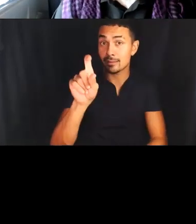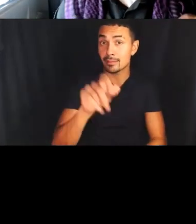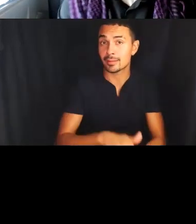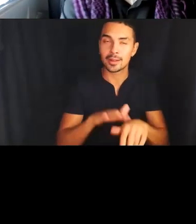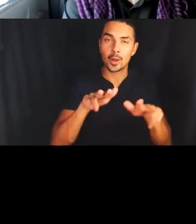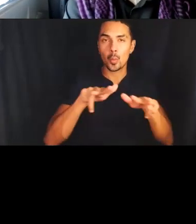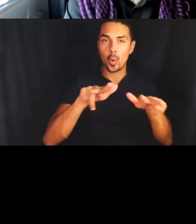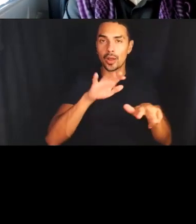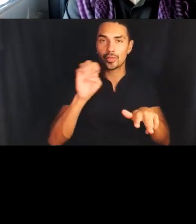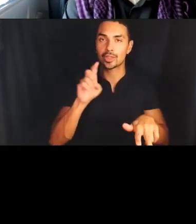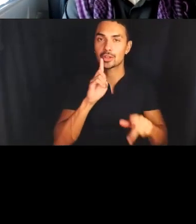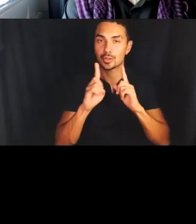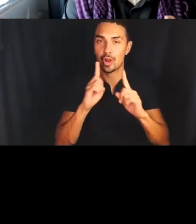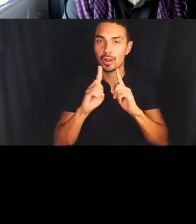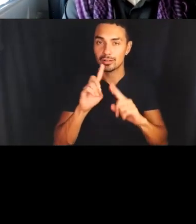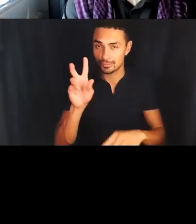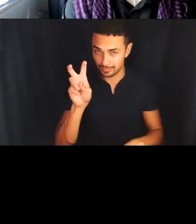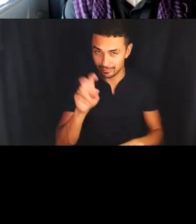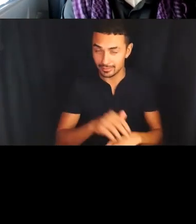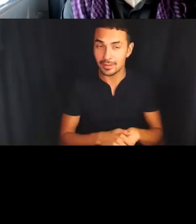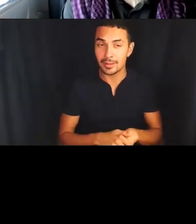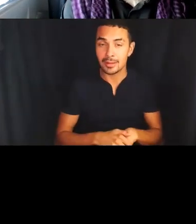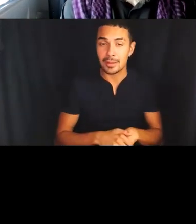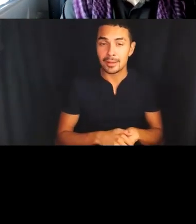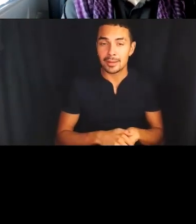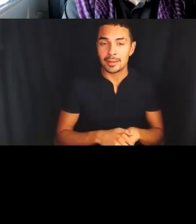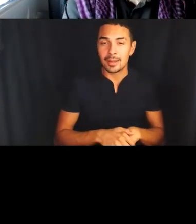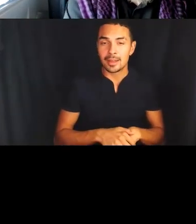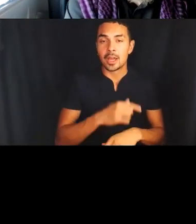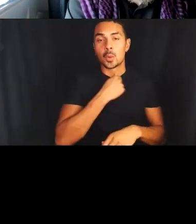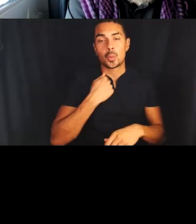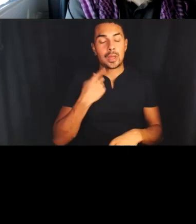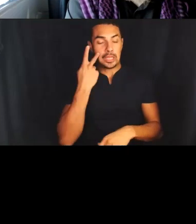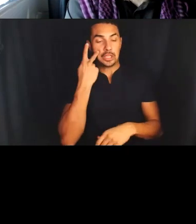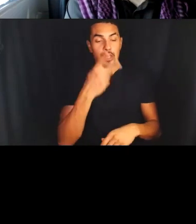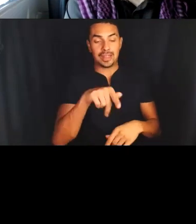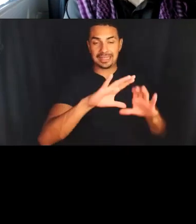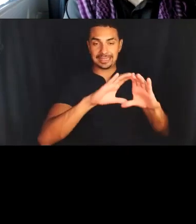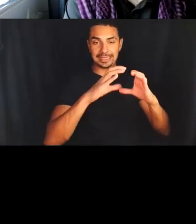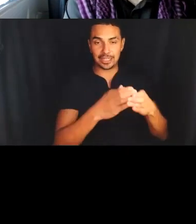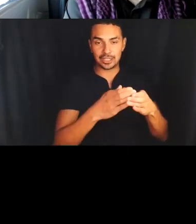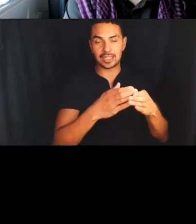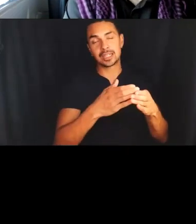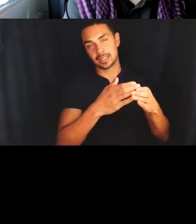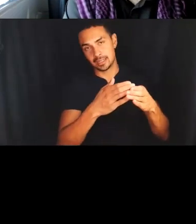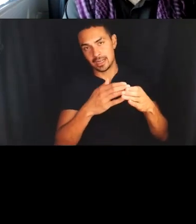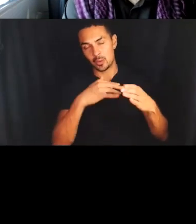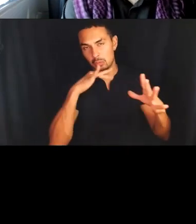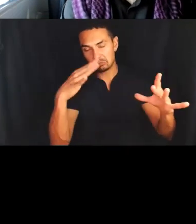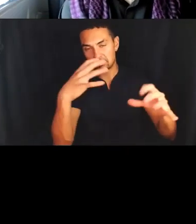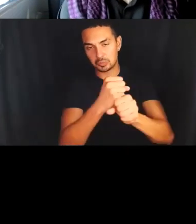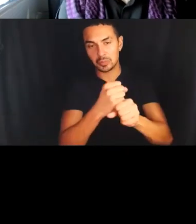what this, what we saw in these sessions were first of all that a lot of trans people were not going